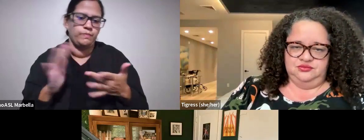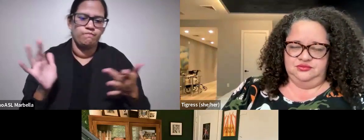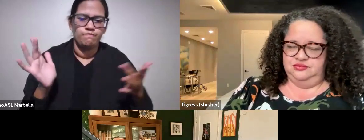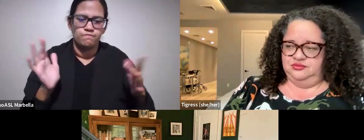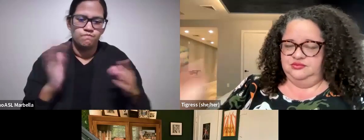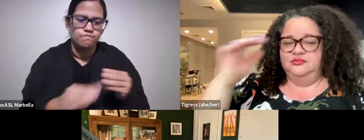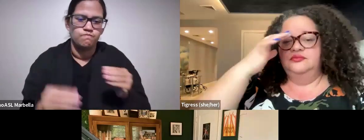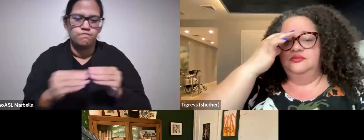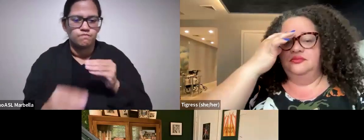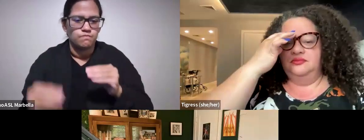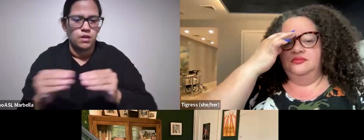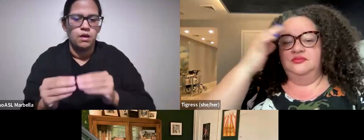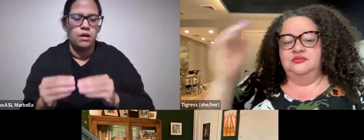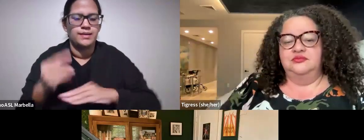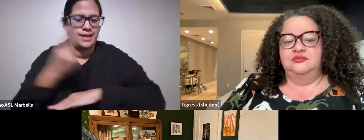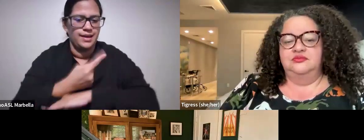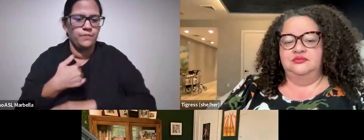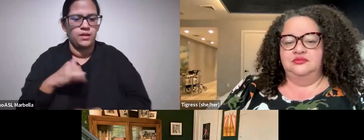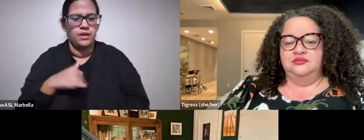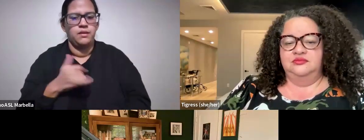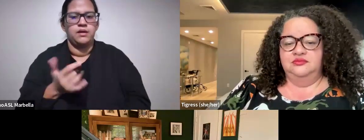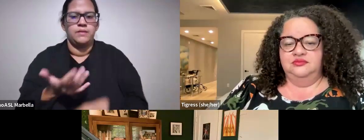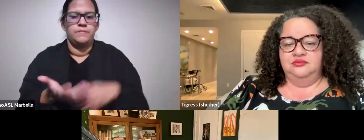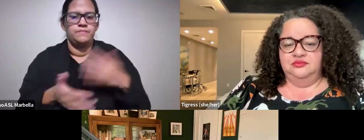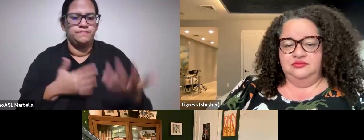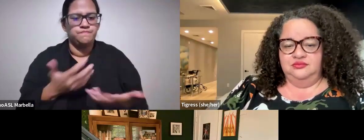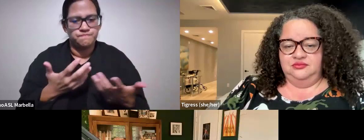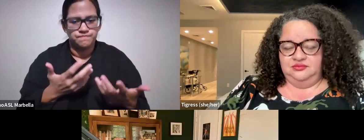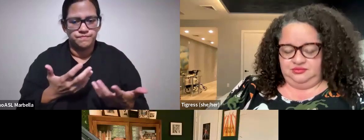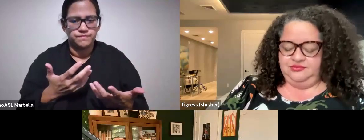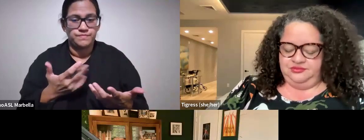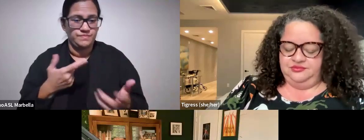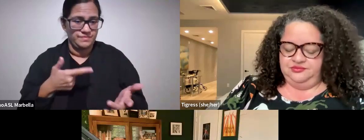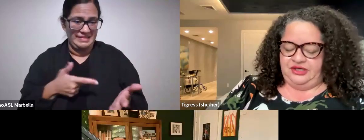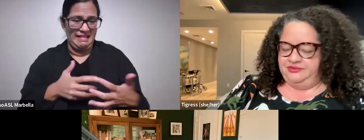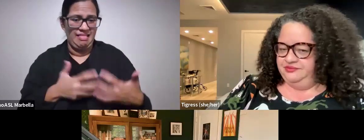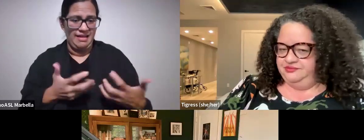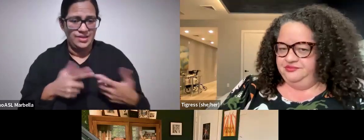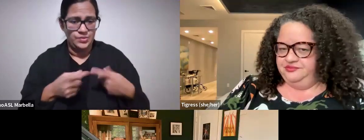this is a lot to handle. Do you know what I mean? It's just a lot to hold,